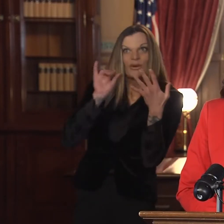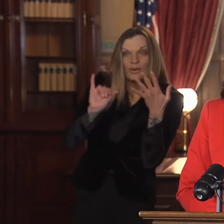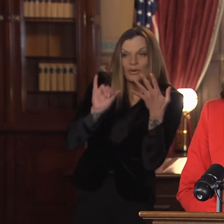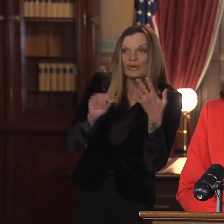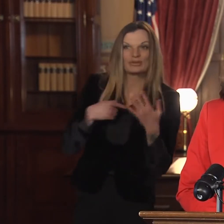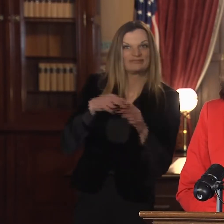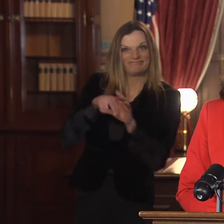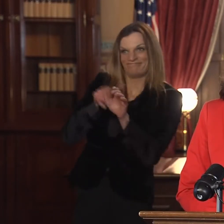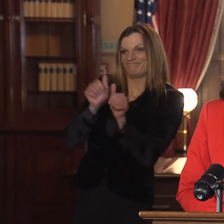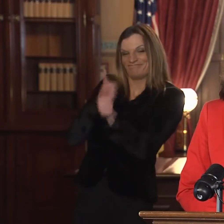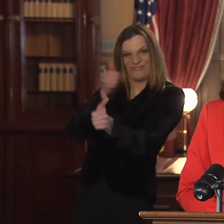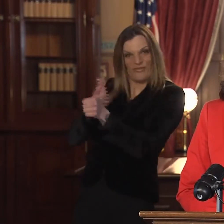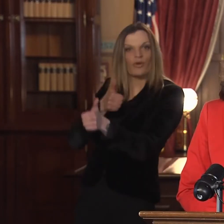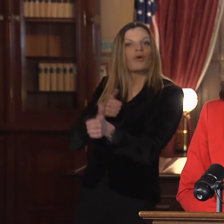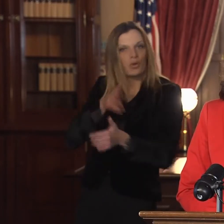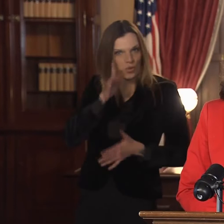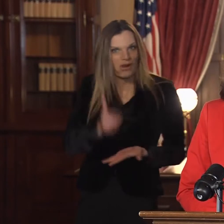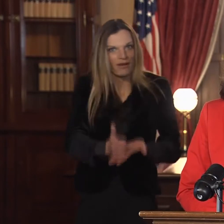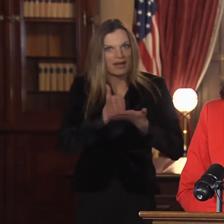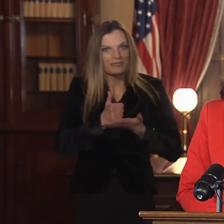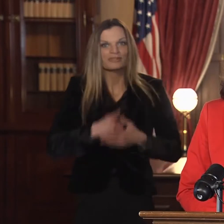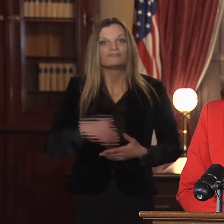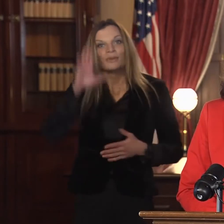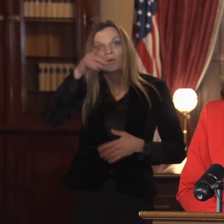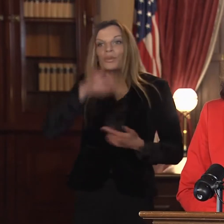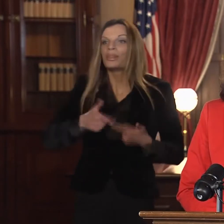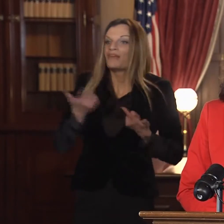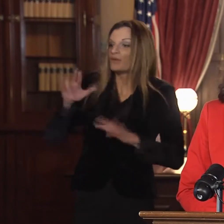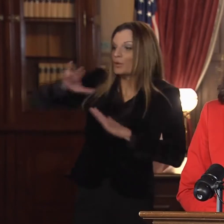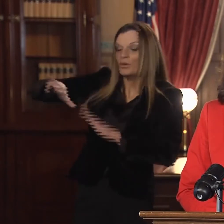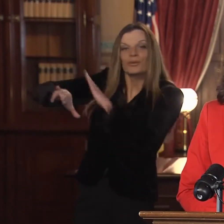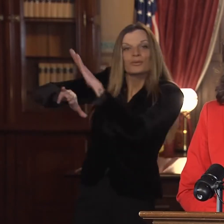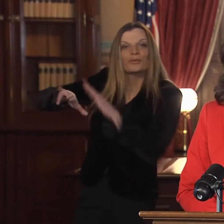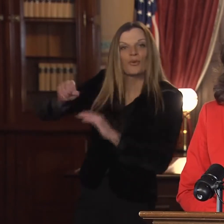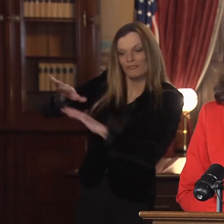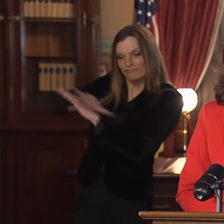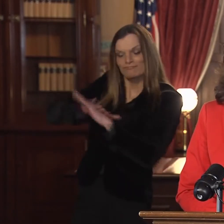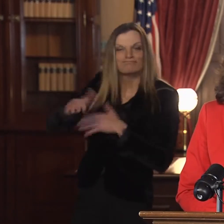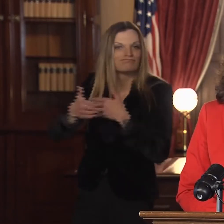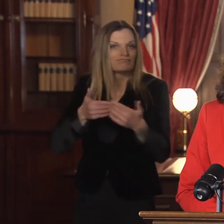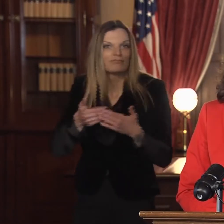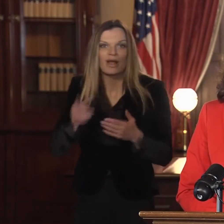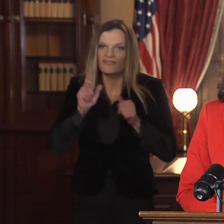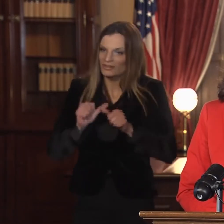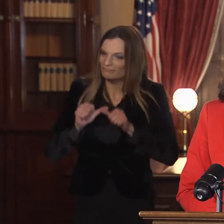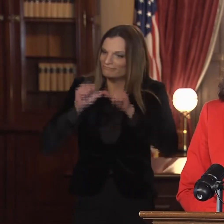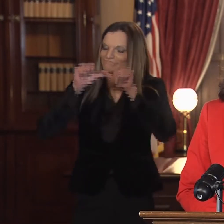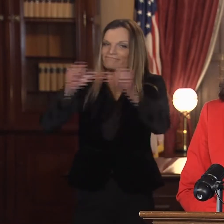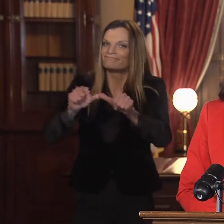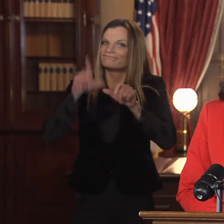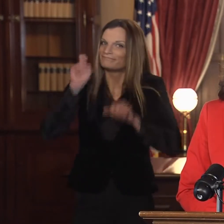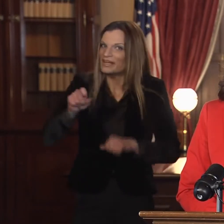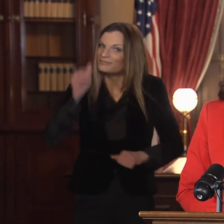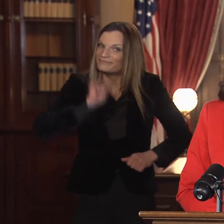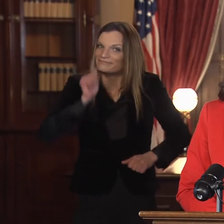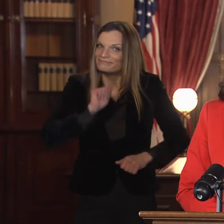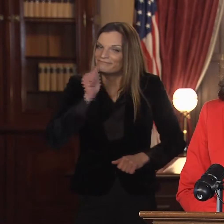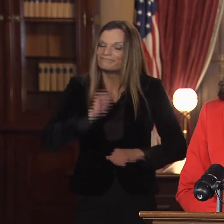TAKING THESE ACTIONS CAN SAVE AS MANY AS 100,000 AMERICAN LIVES. BUT IT'S GOING TO TAKE ALL OF US.